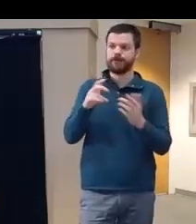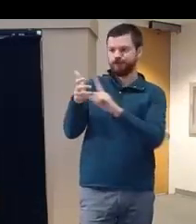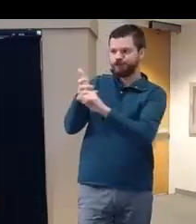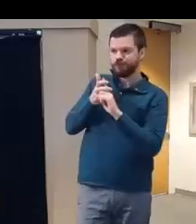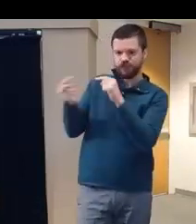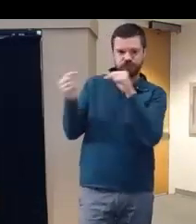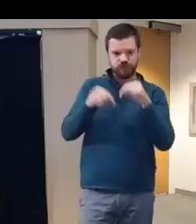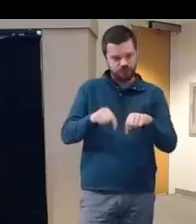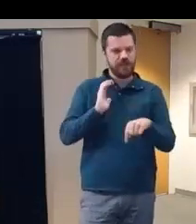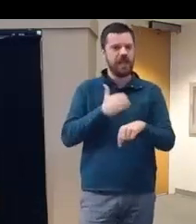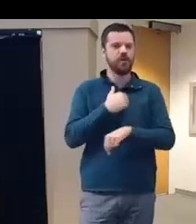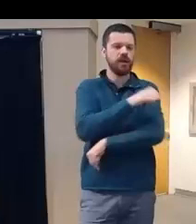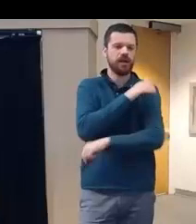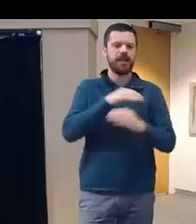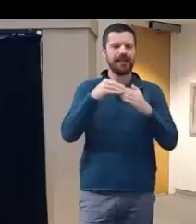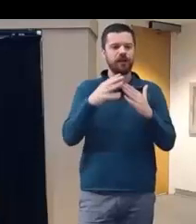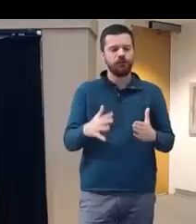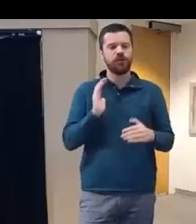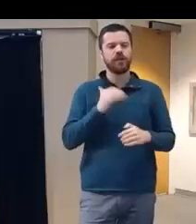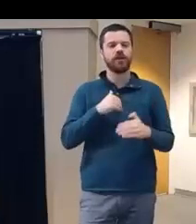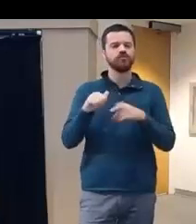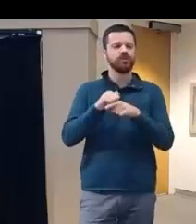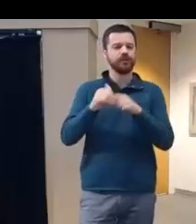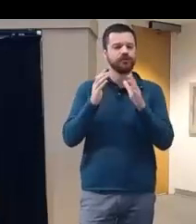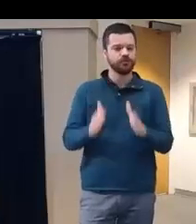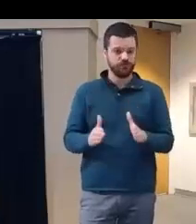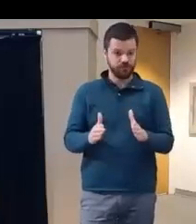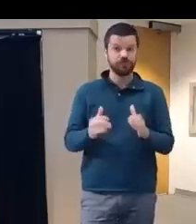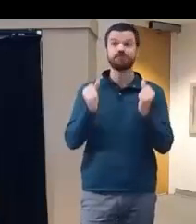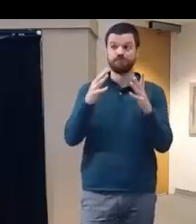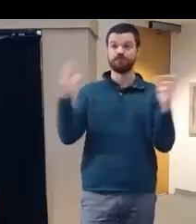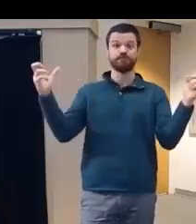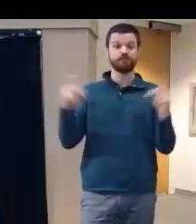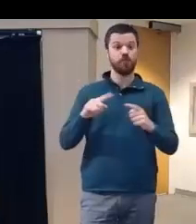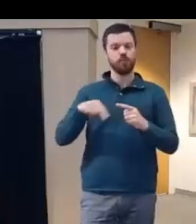become our clinical leaders and trainers many of whom are coming back to this training program as